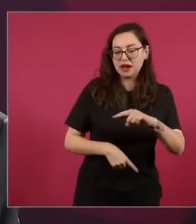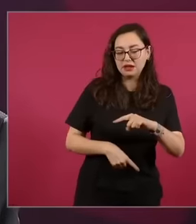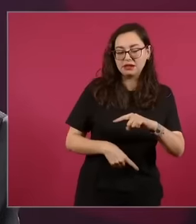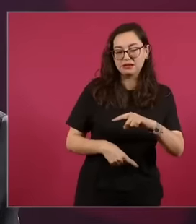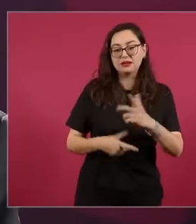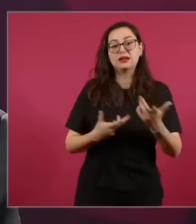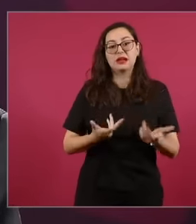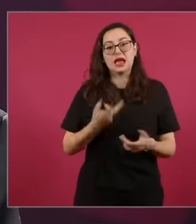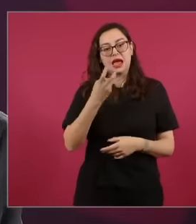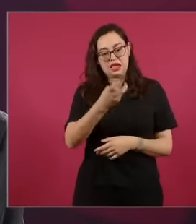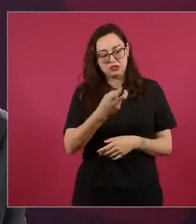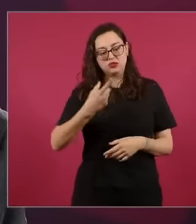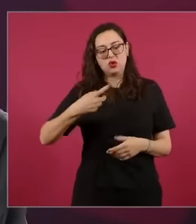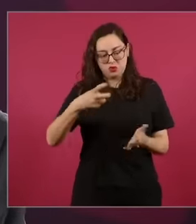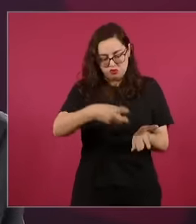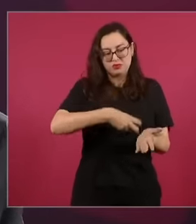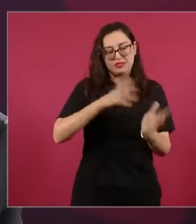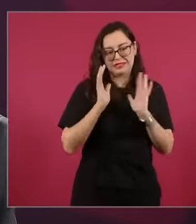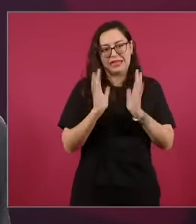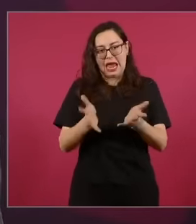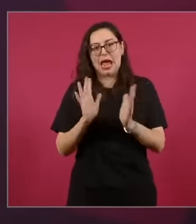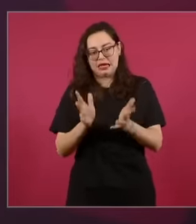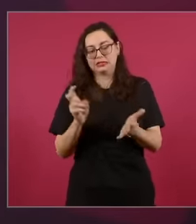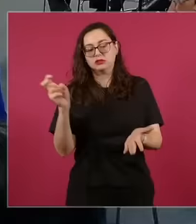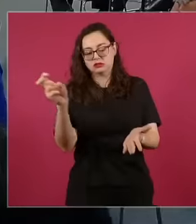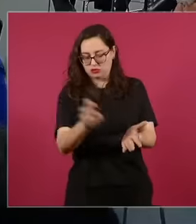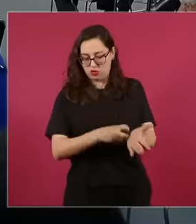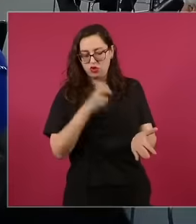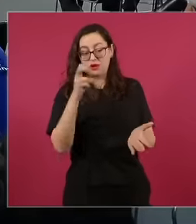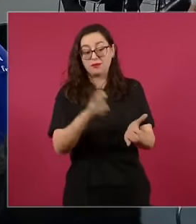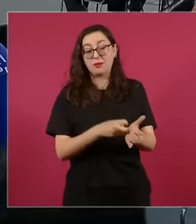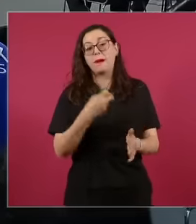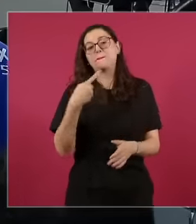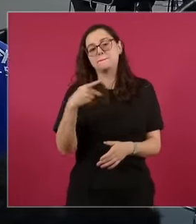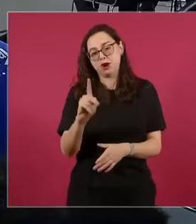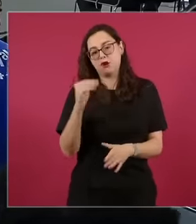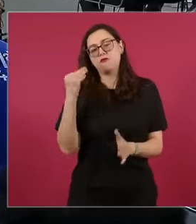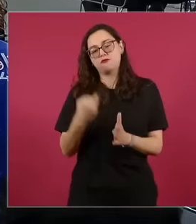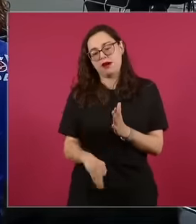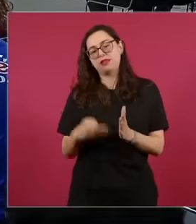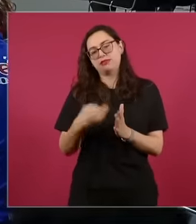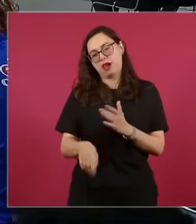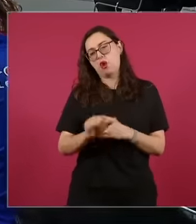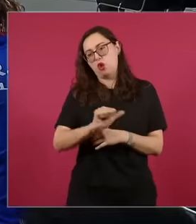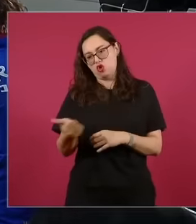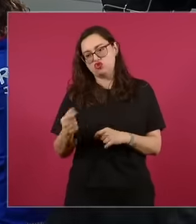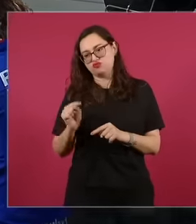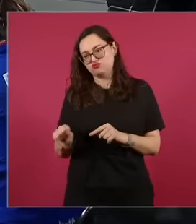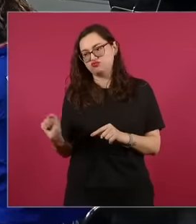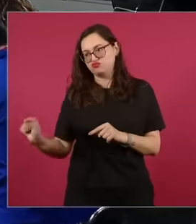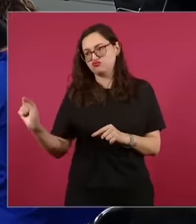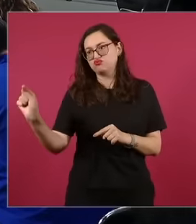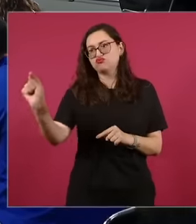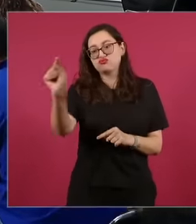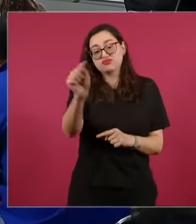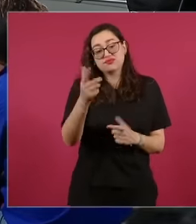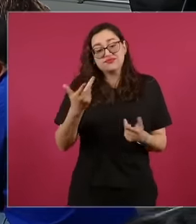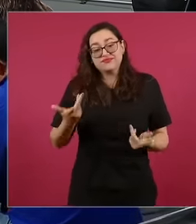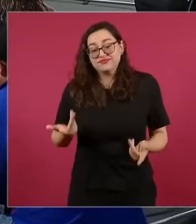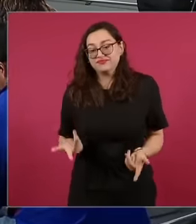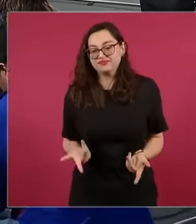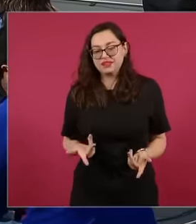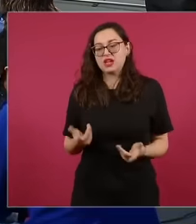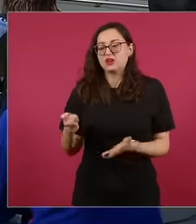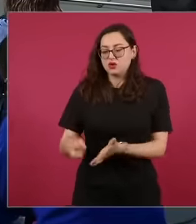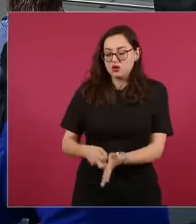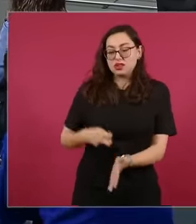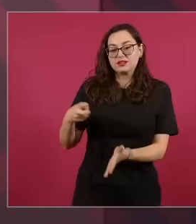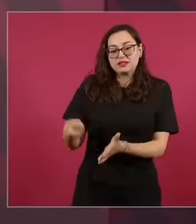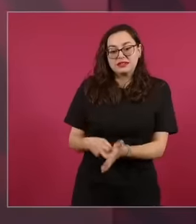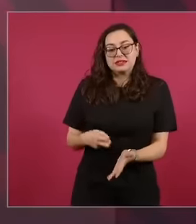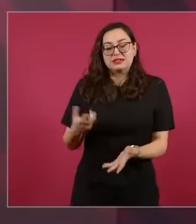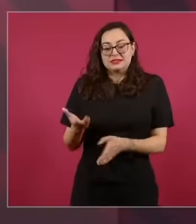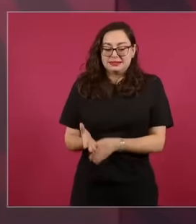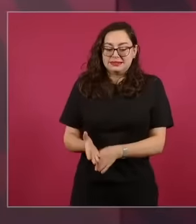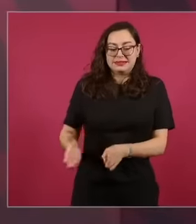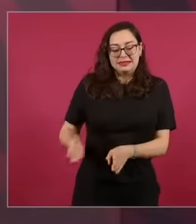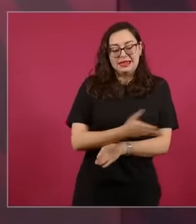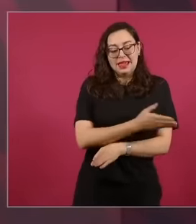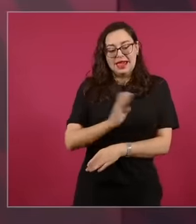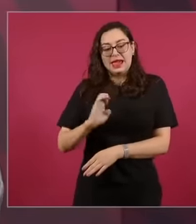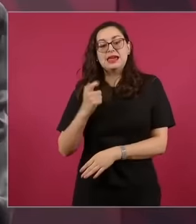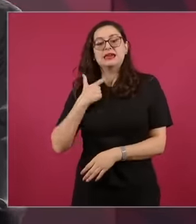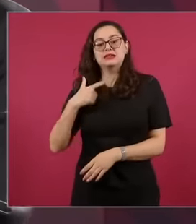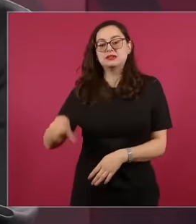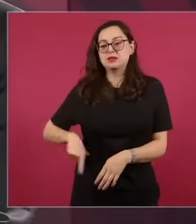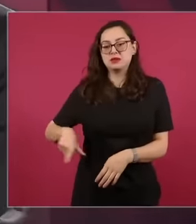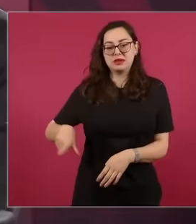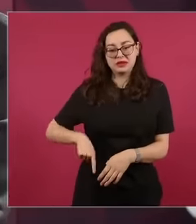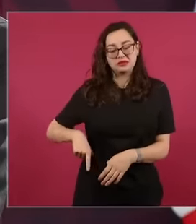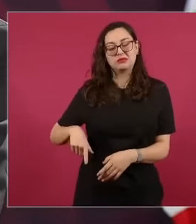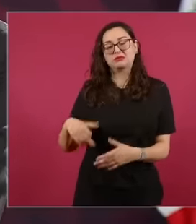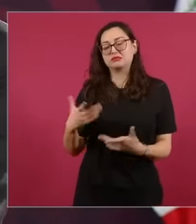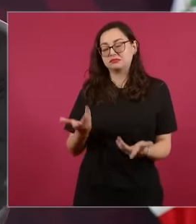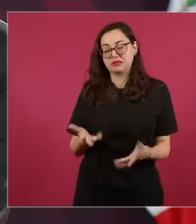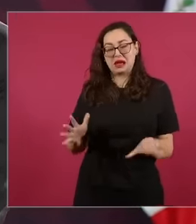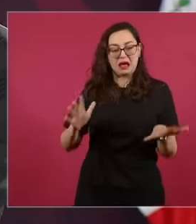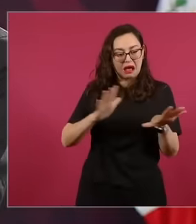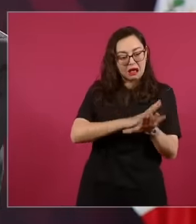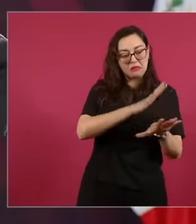from the things that were inherited from neoliberalism. There are still many things that need to be